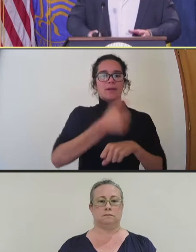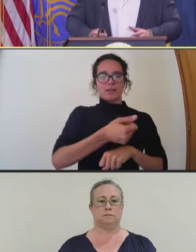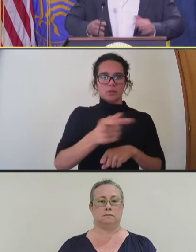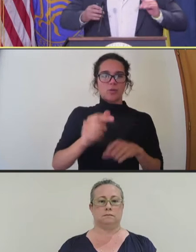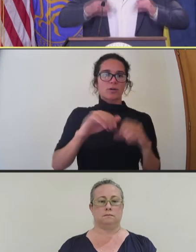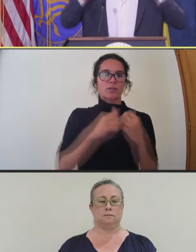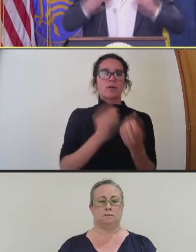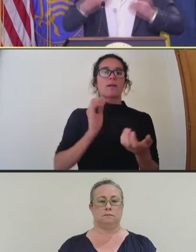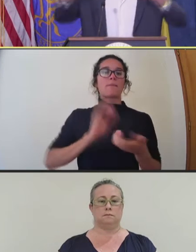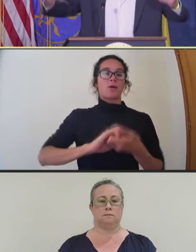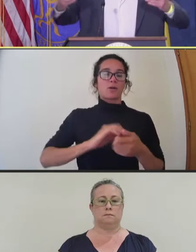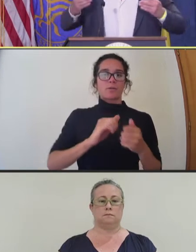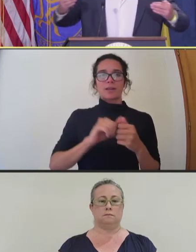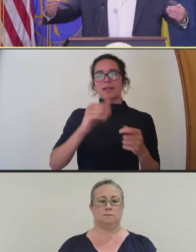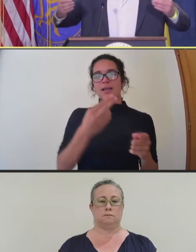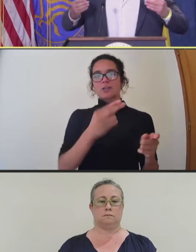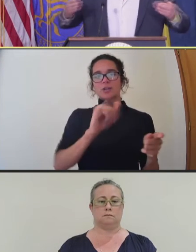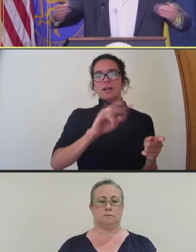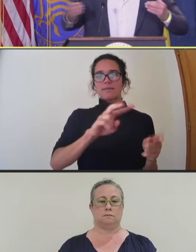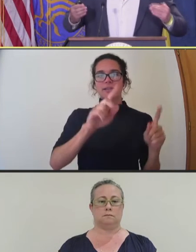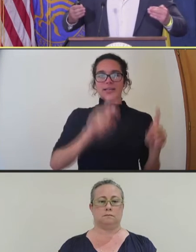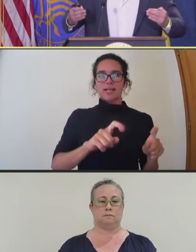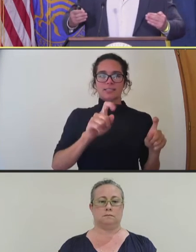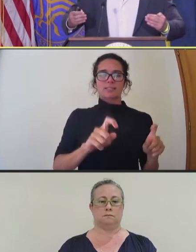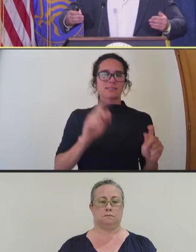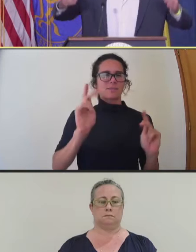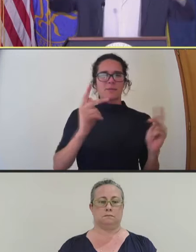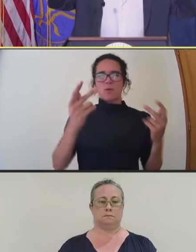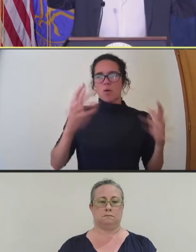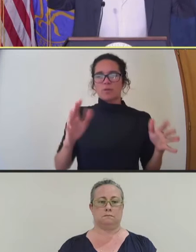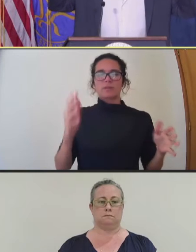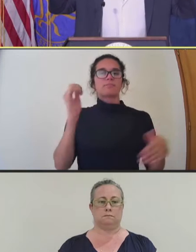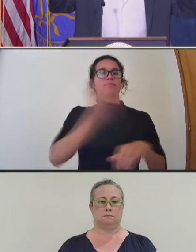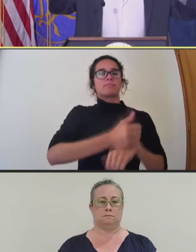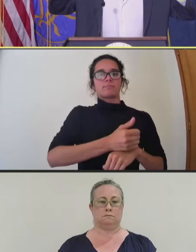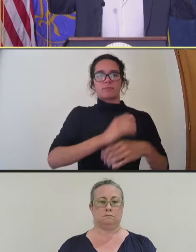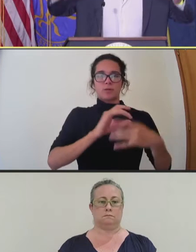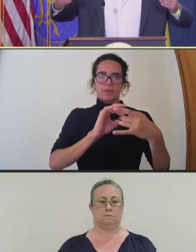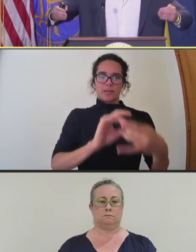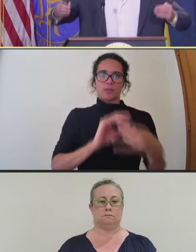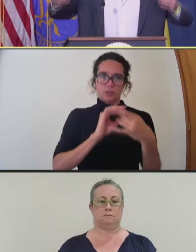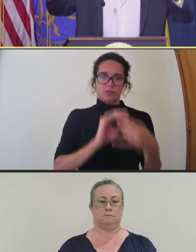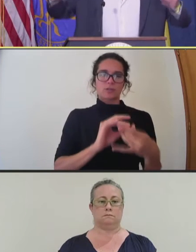these are people that we already have a relationship with that in turn have